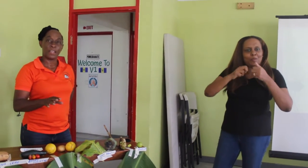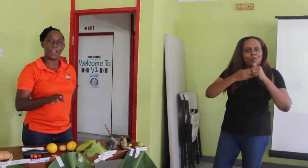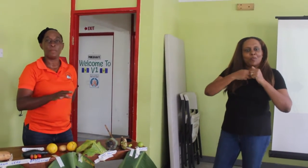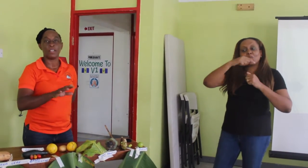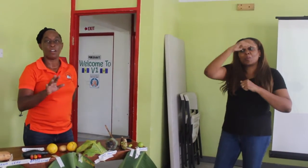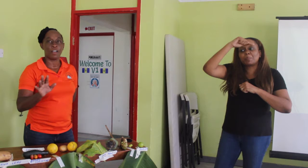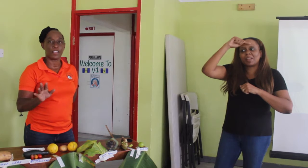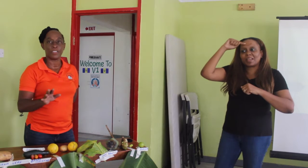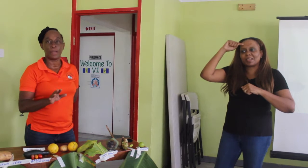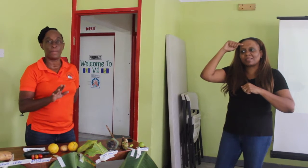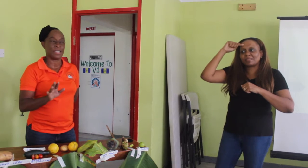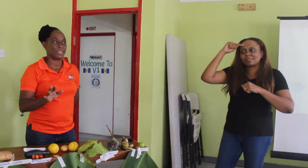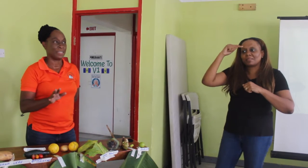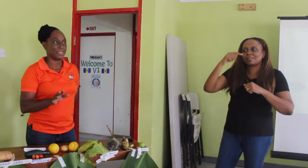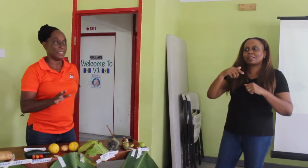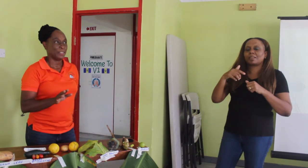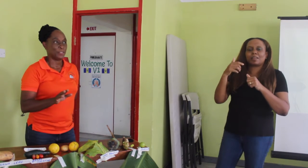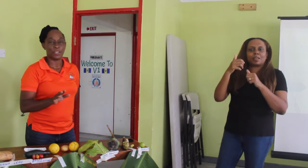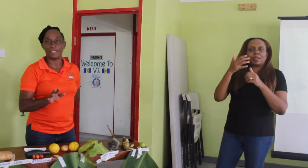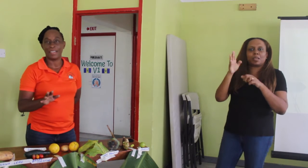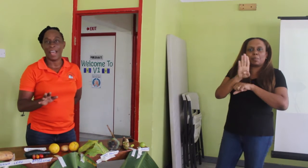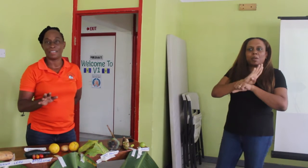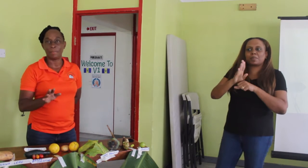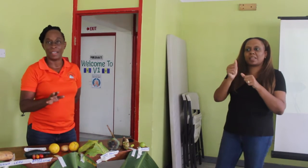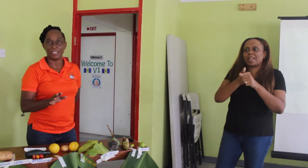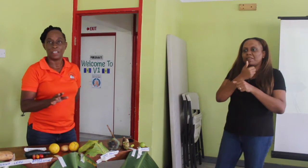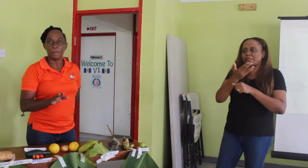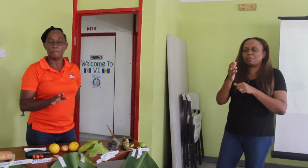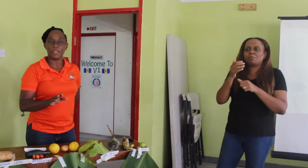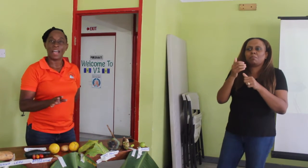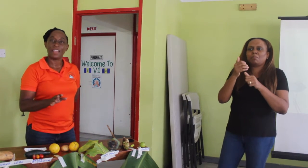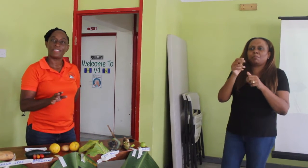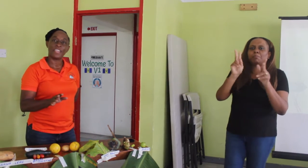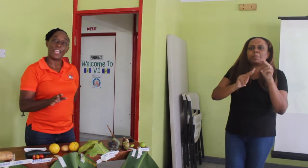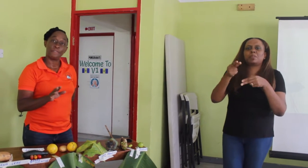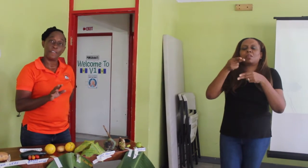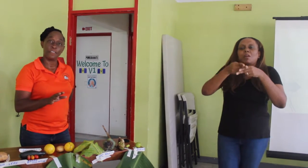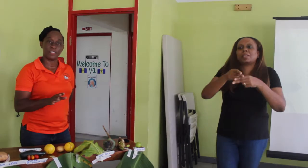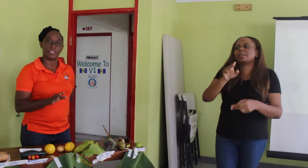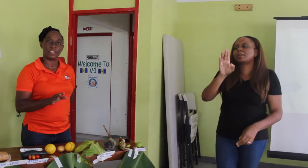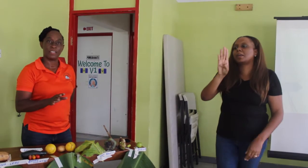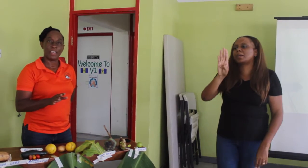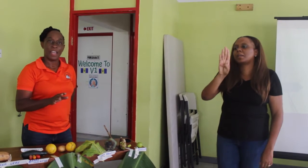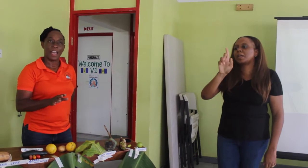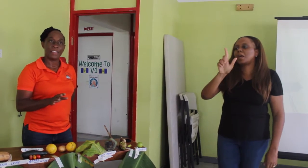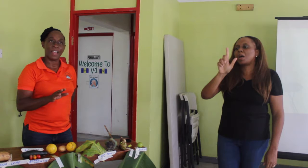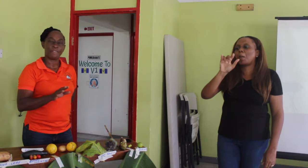everybody calls everything polite so they say it has a blight but it's actually a fungus and that